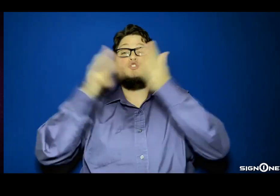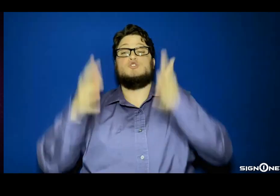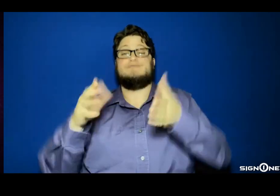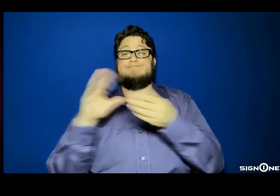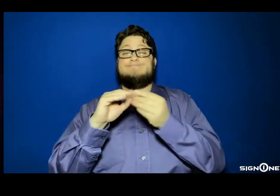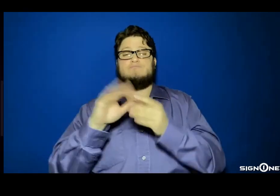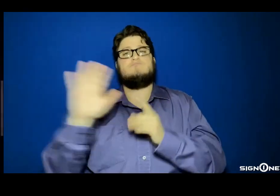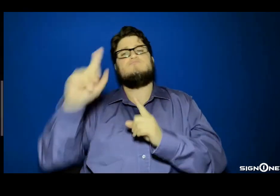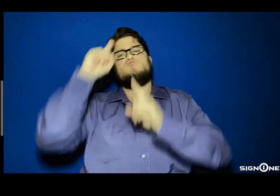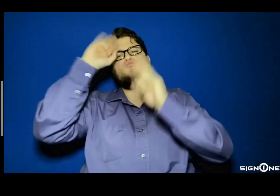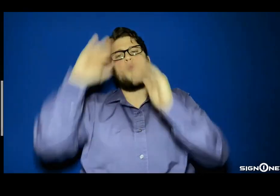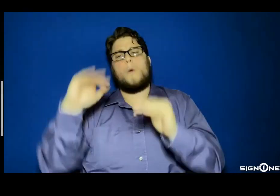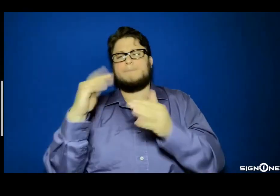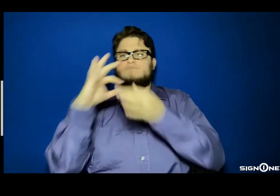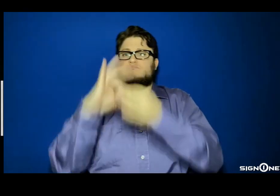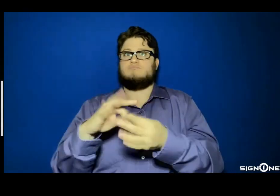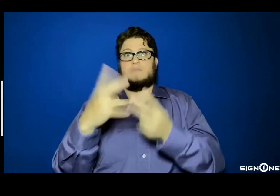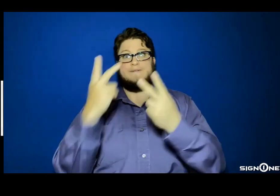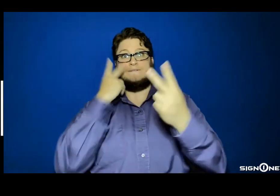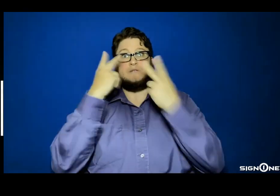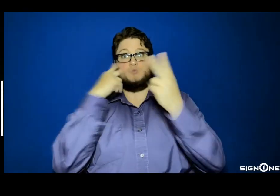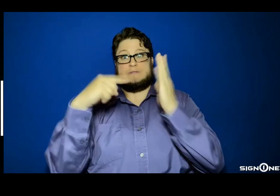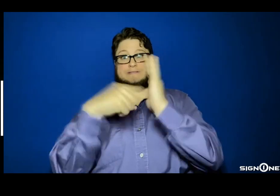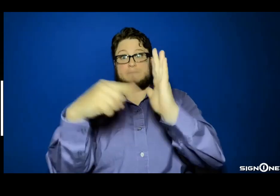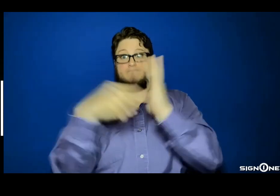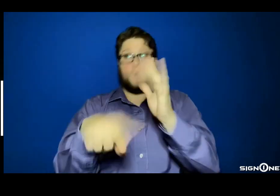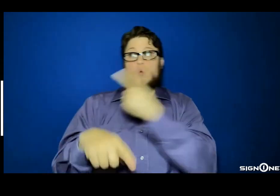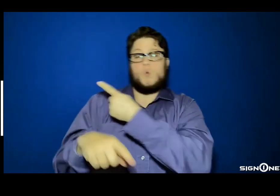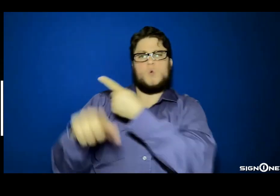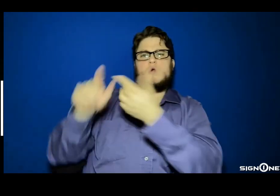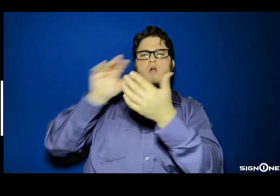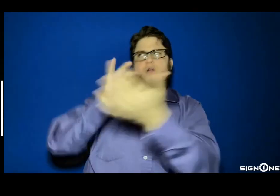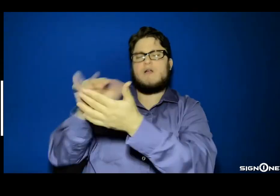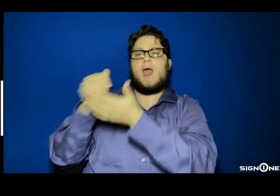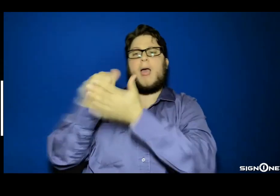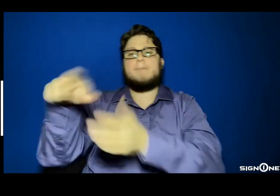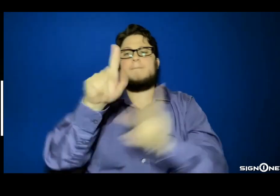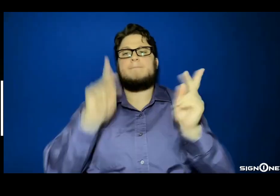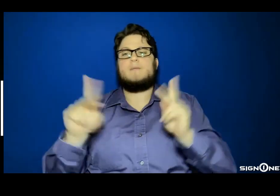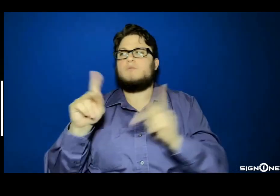The researchers say their hope is that through visualization, the study will help people